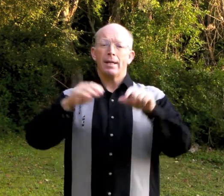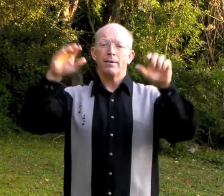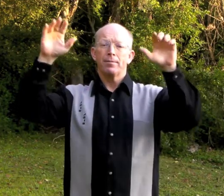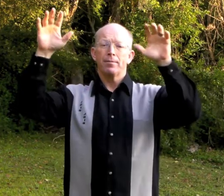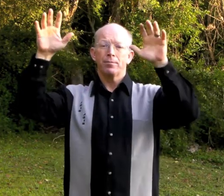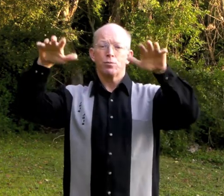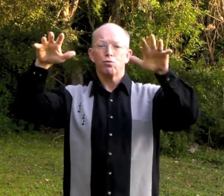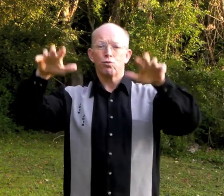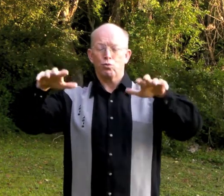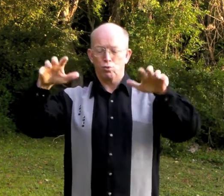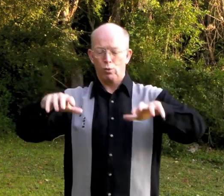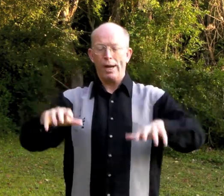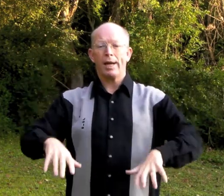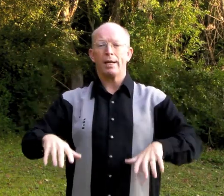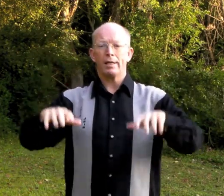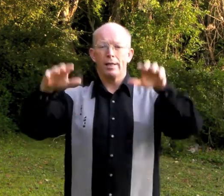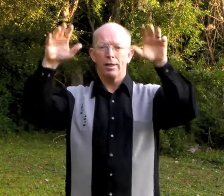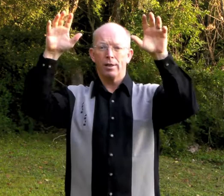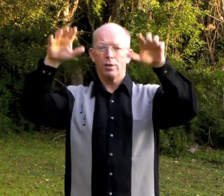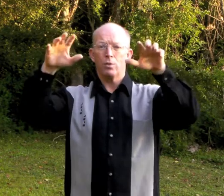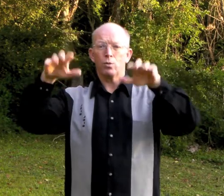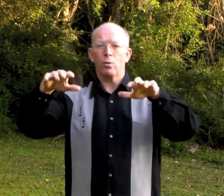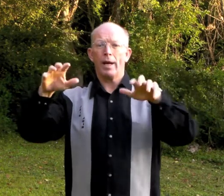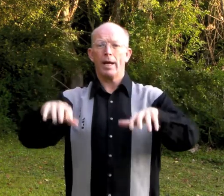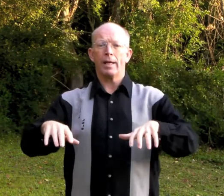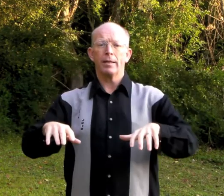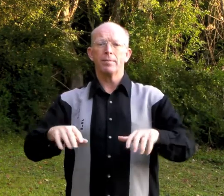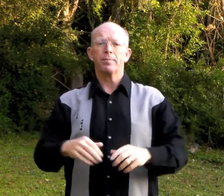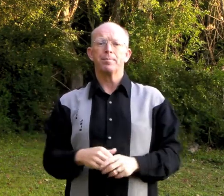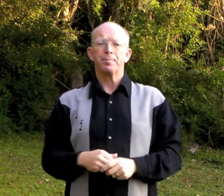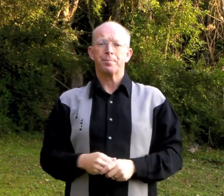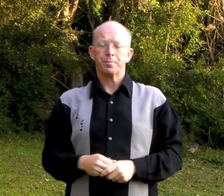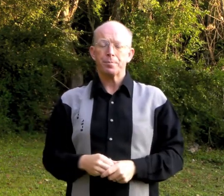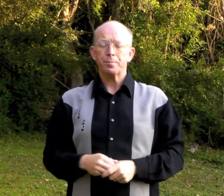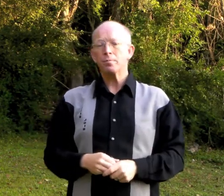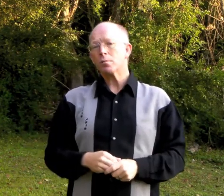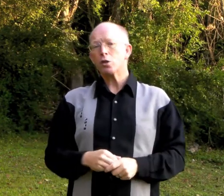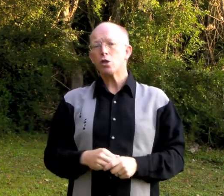RAIN RAIN